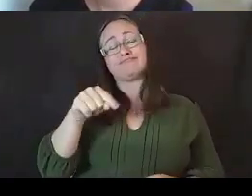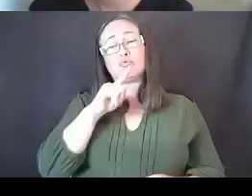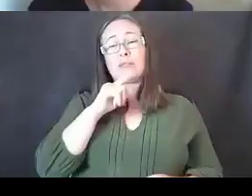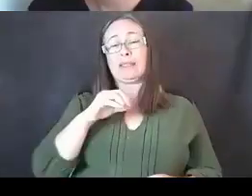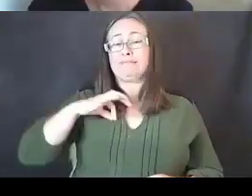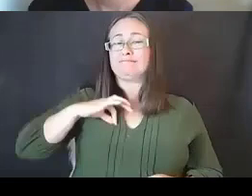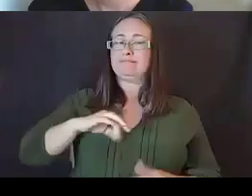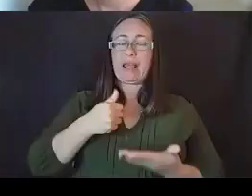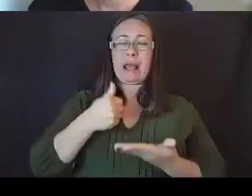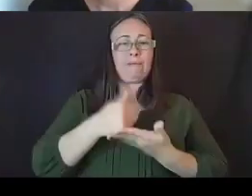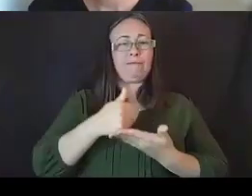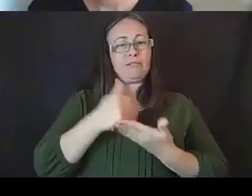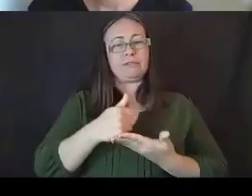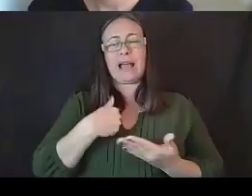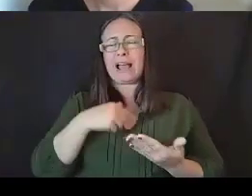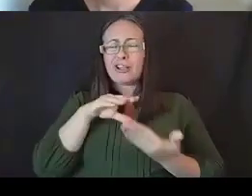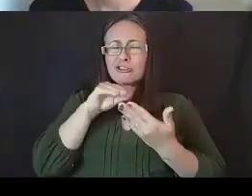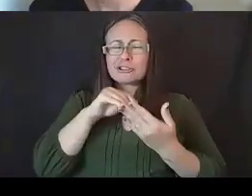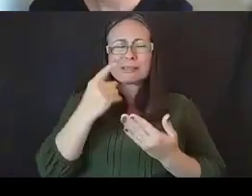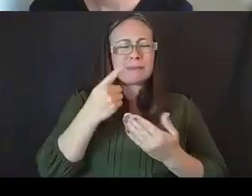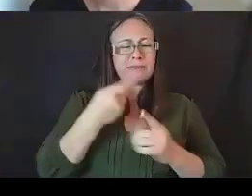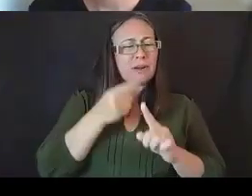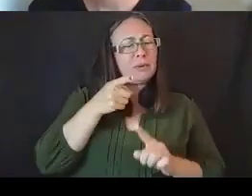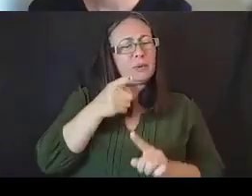I learn something from you every time I listen to this presentation.